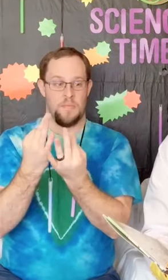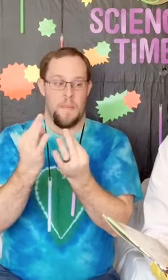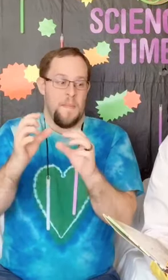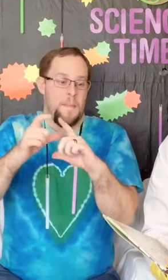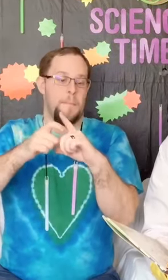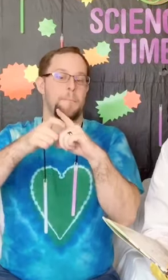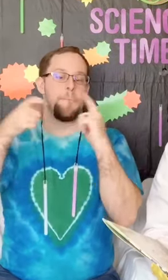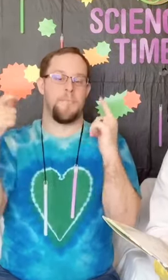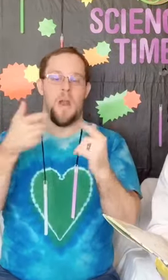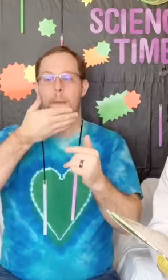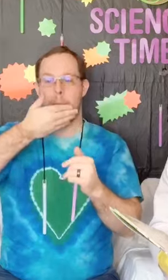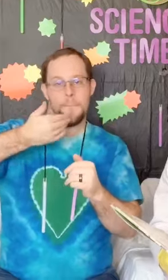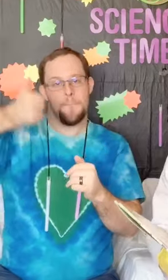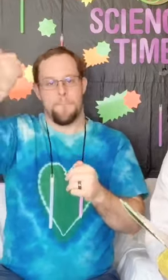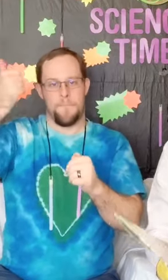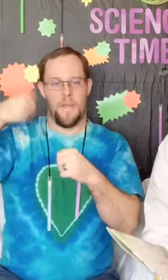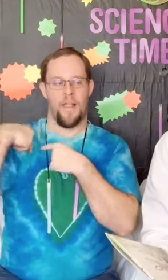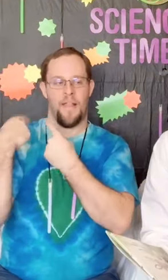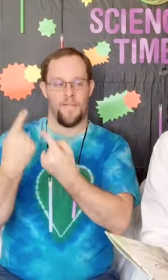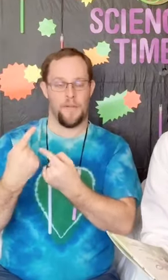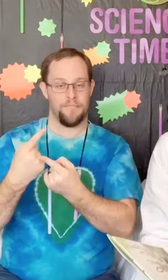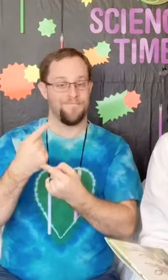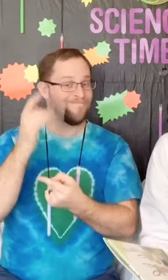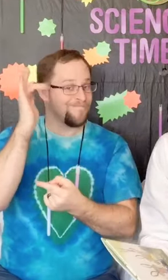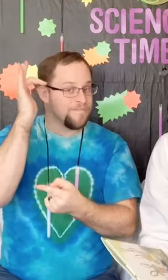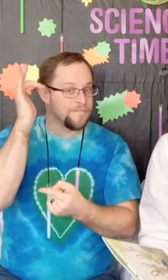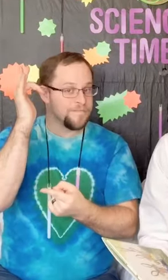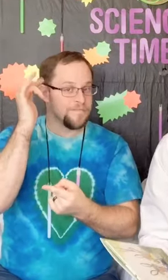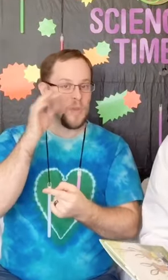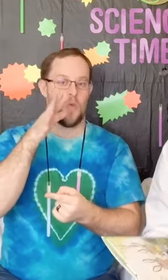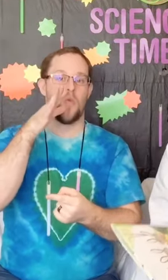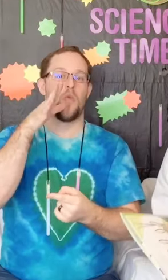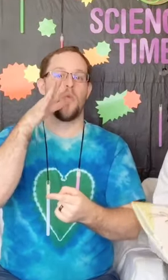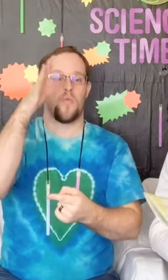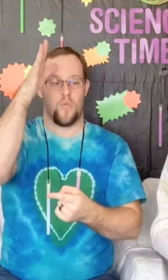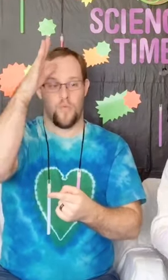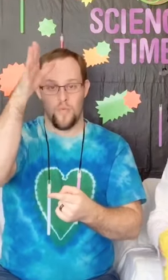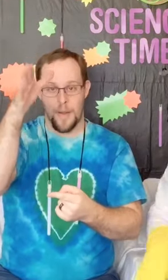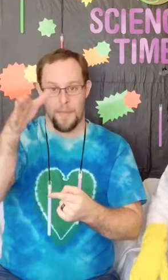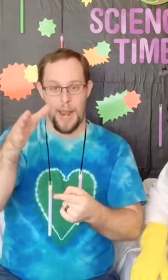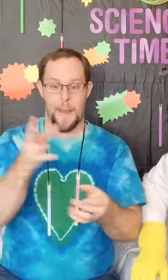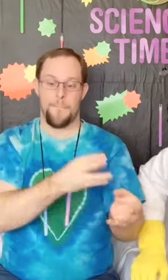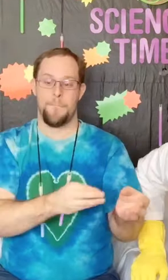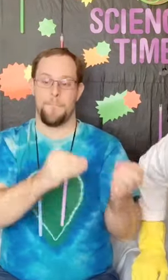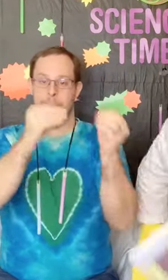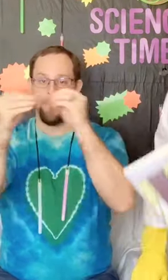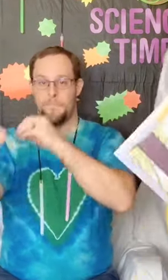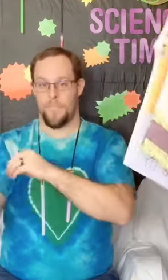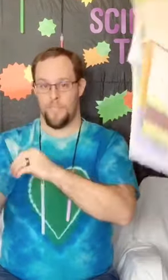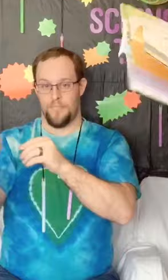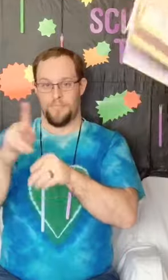better than ever, because Grandpa had moved in.